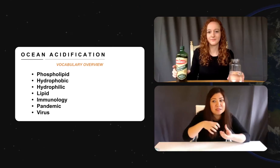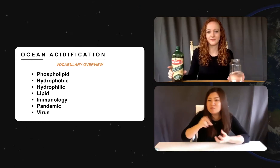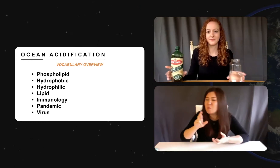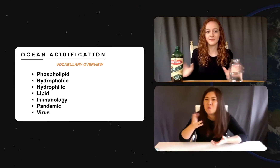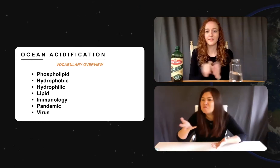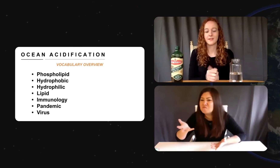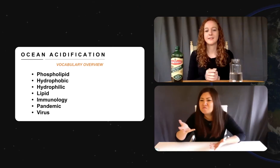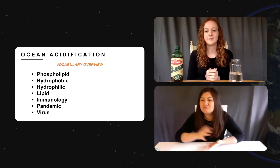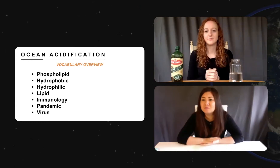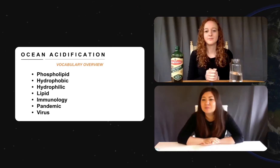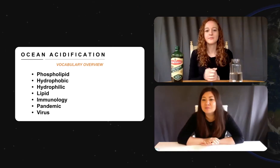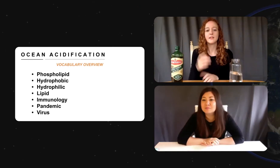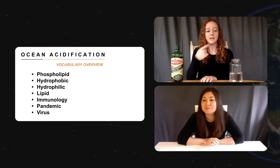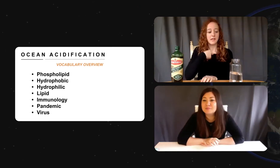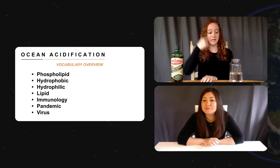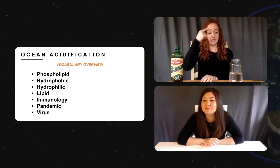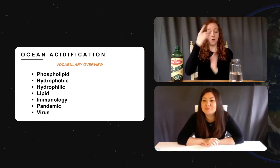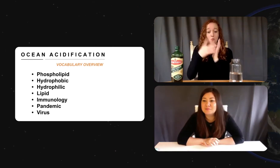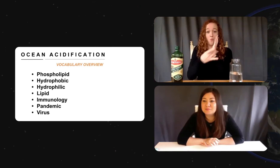Do the folks in the audience think it'll mix?